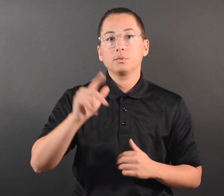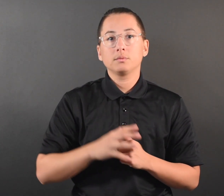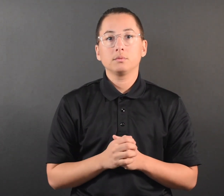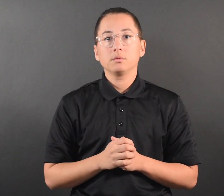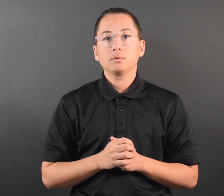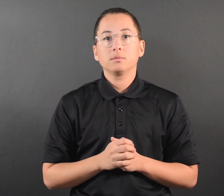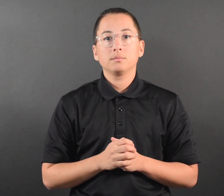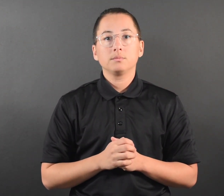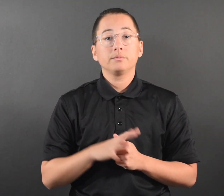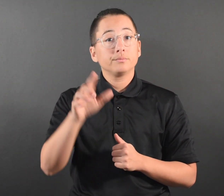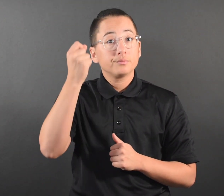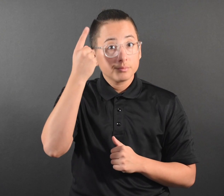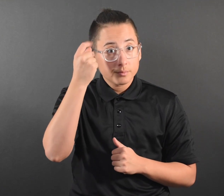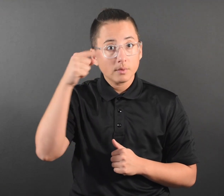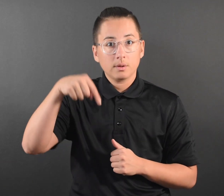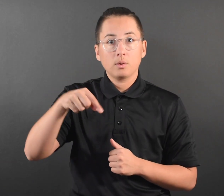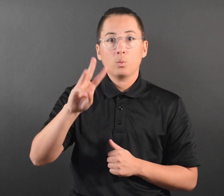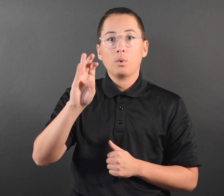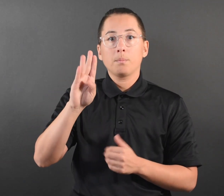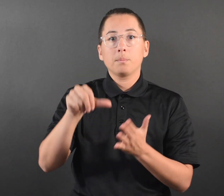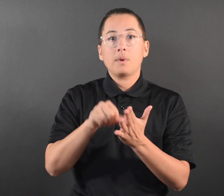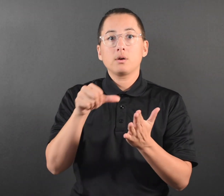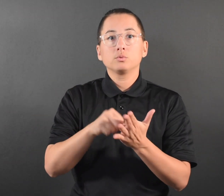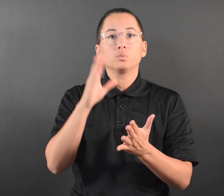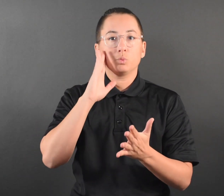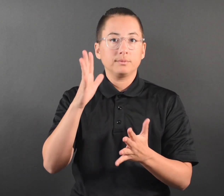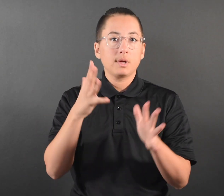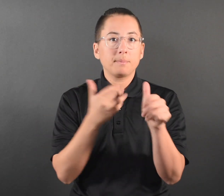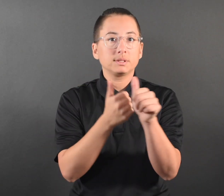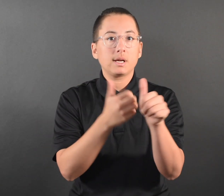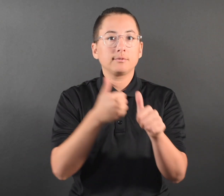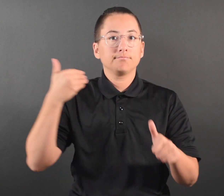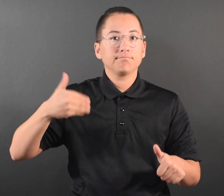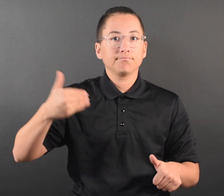Please note: The webpage will be updated regularly as classes become available.